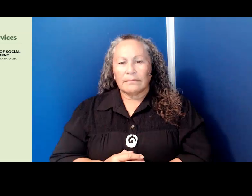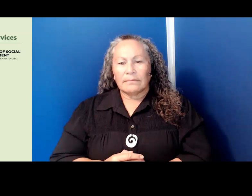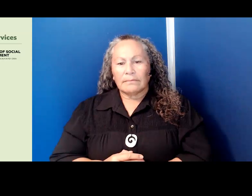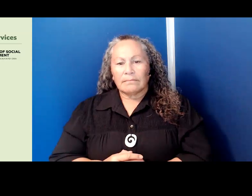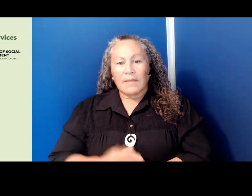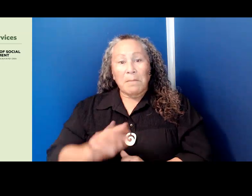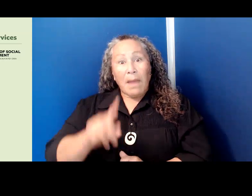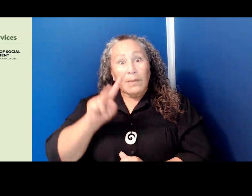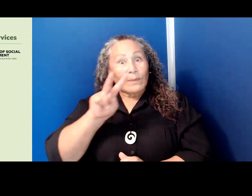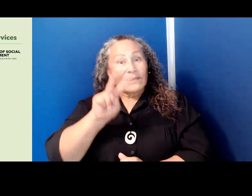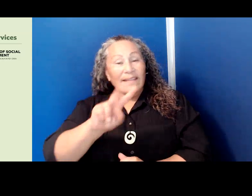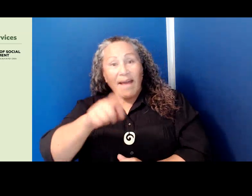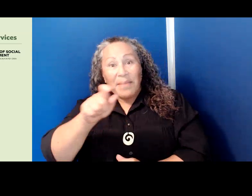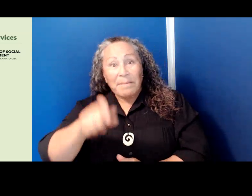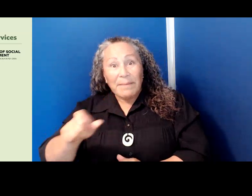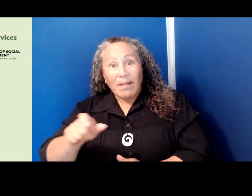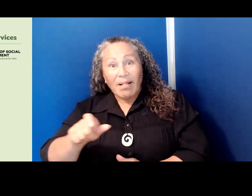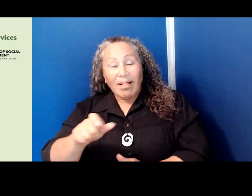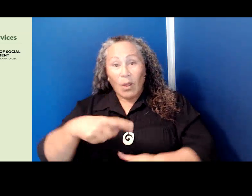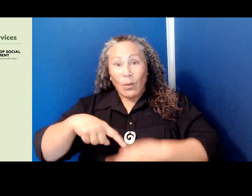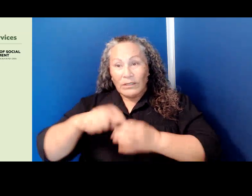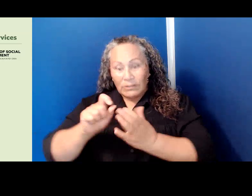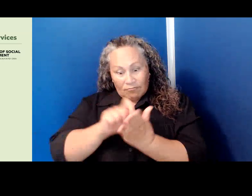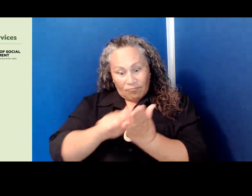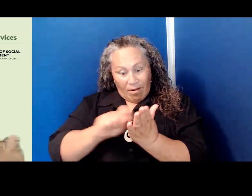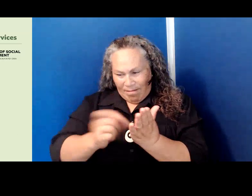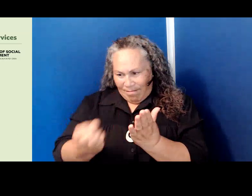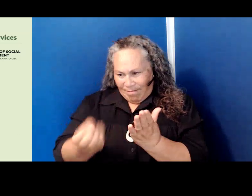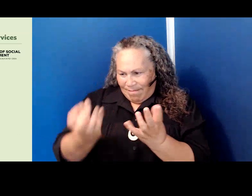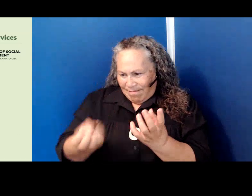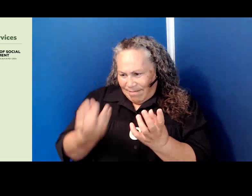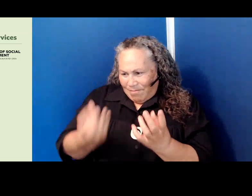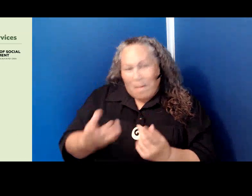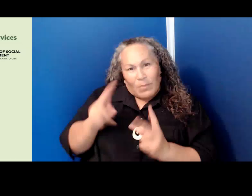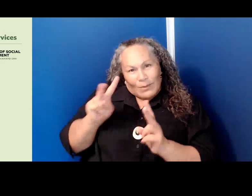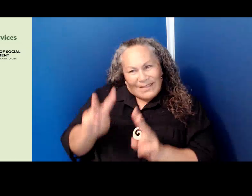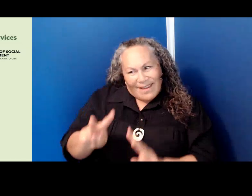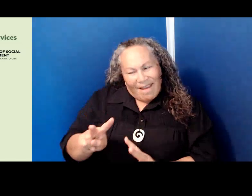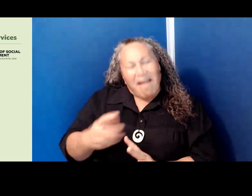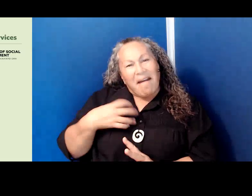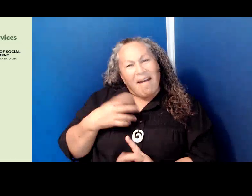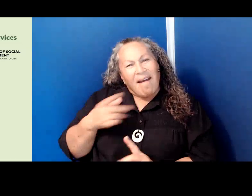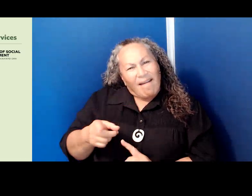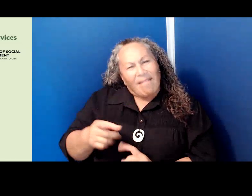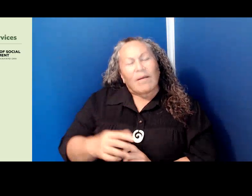other people's written questions pop up as they enter them into the Q&A function.